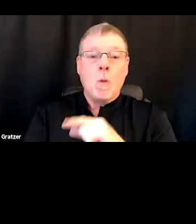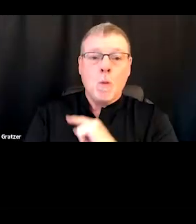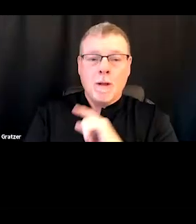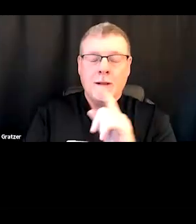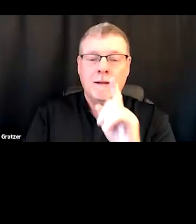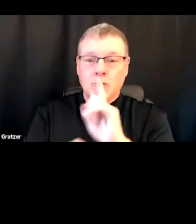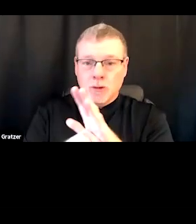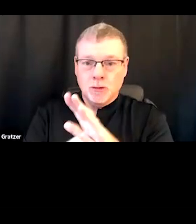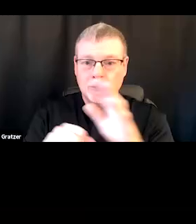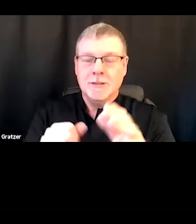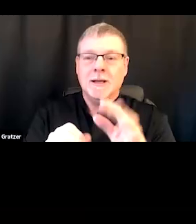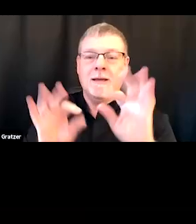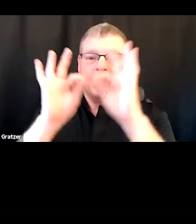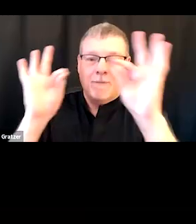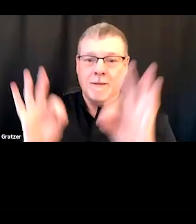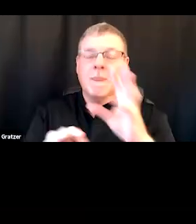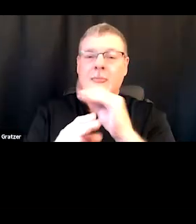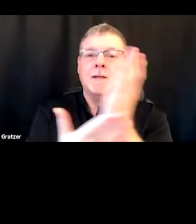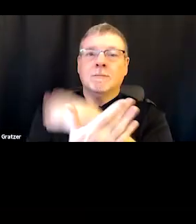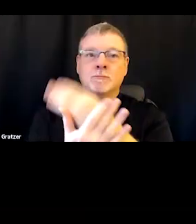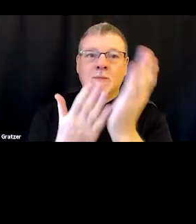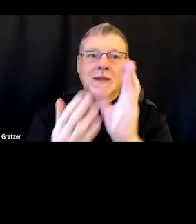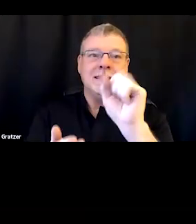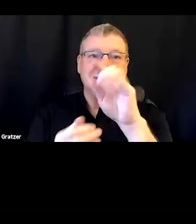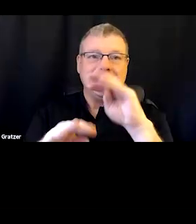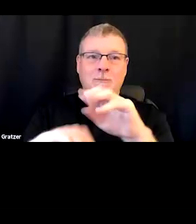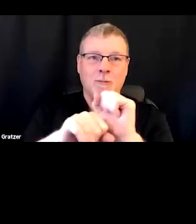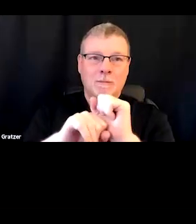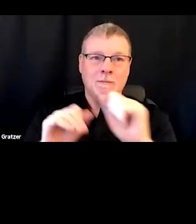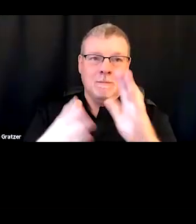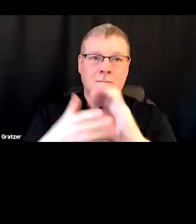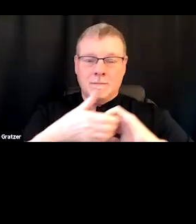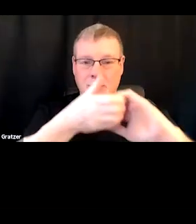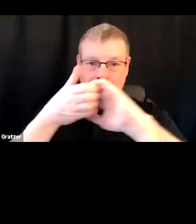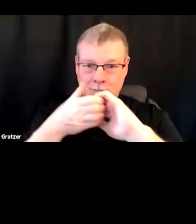and strengthening cross-system partnerships. Her work focuses on advancing fair,